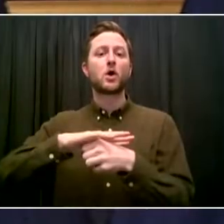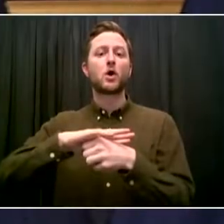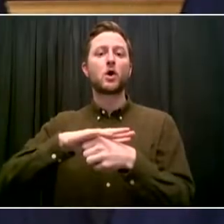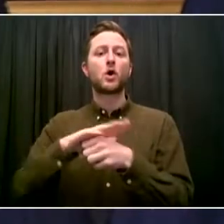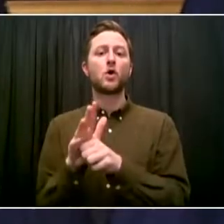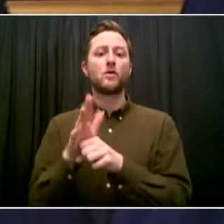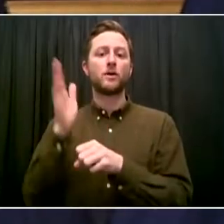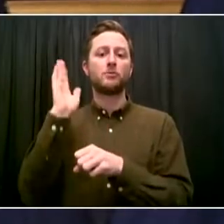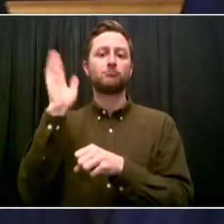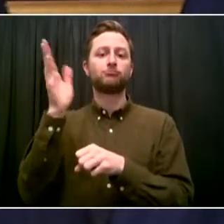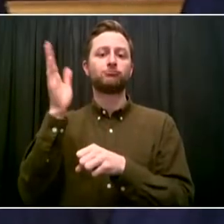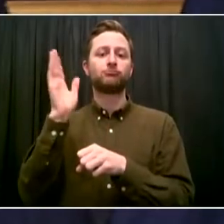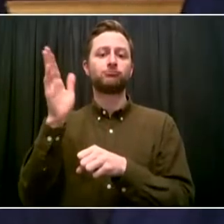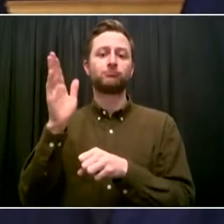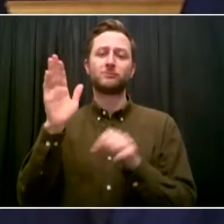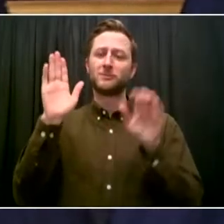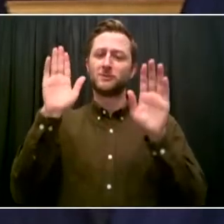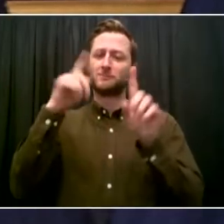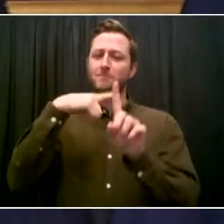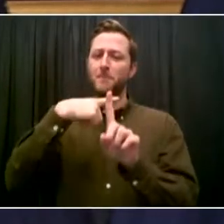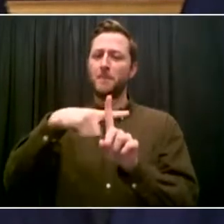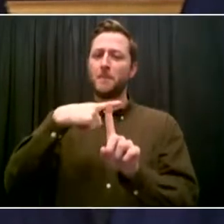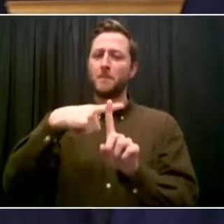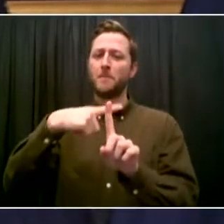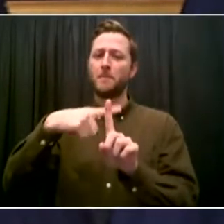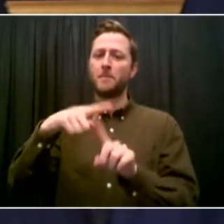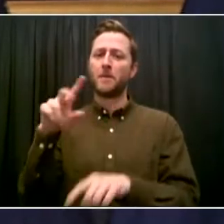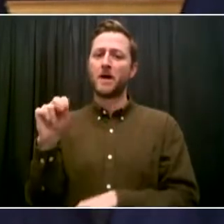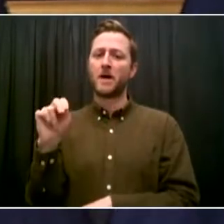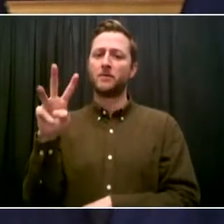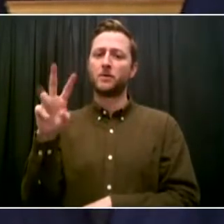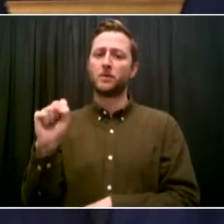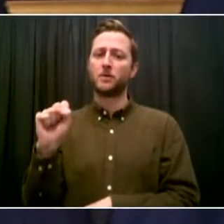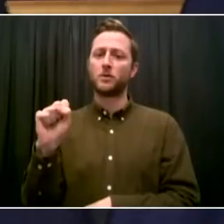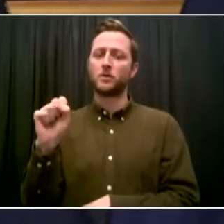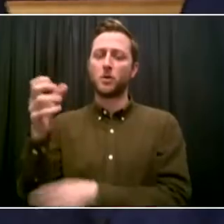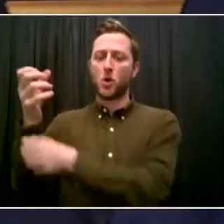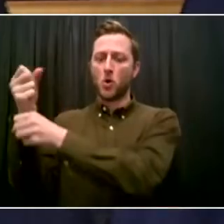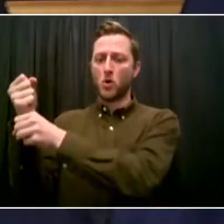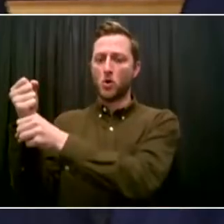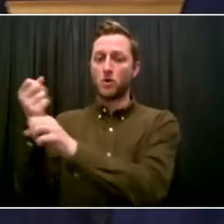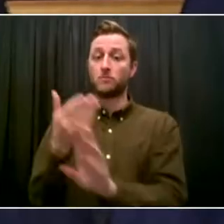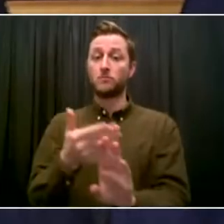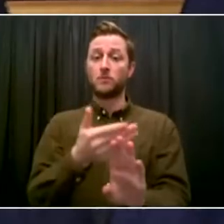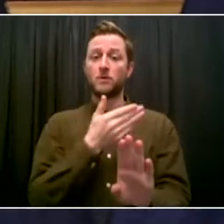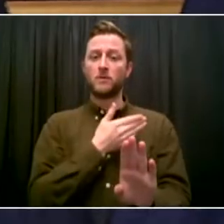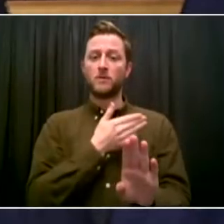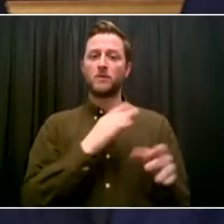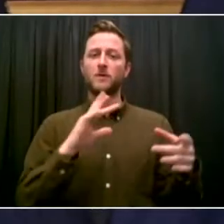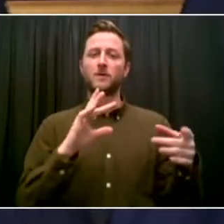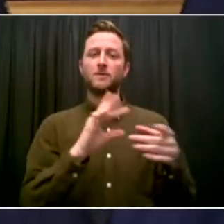I AM HAPPY TO BE WITH THE FAMILY TODAY.